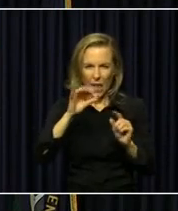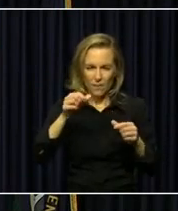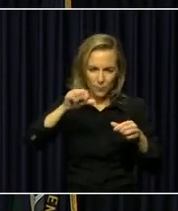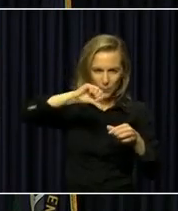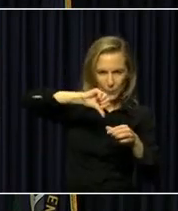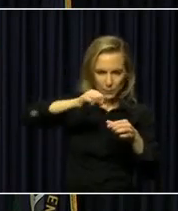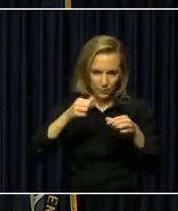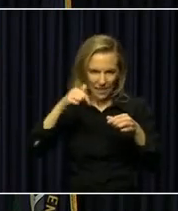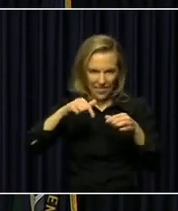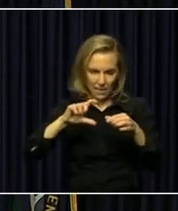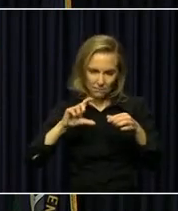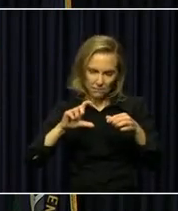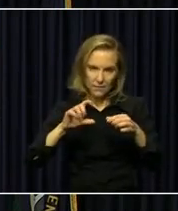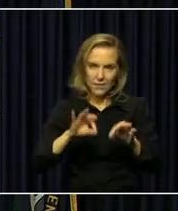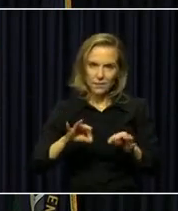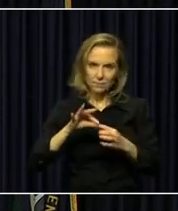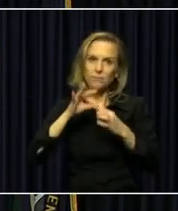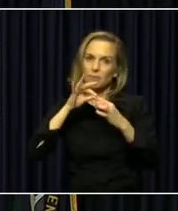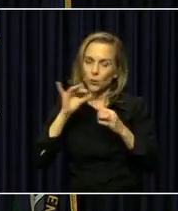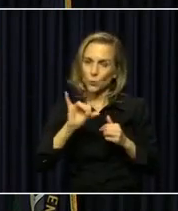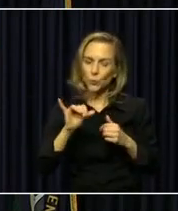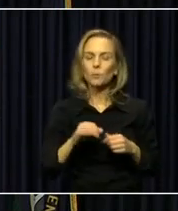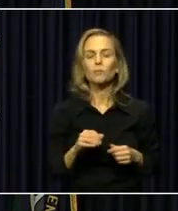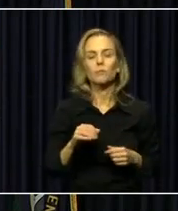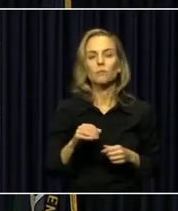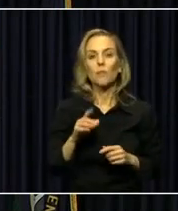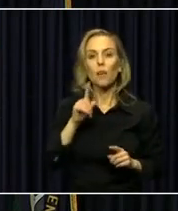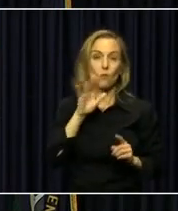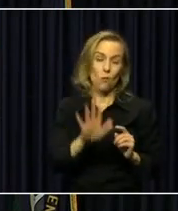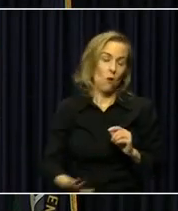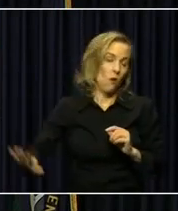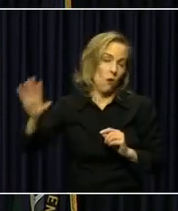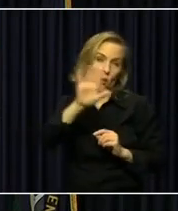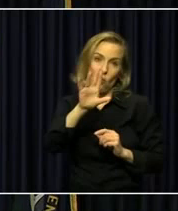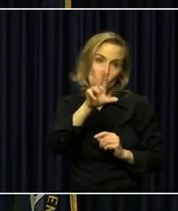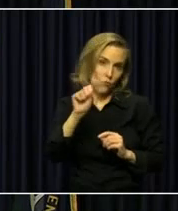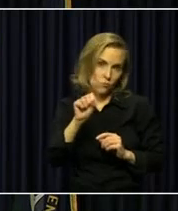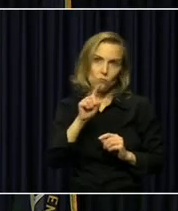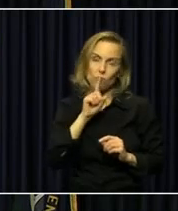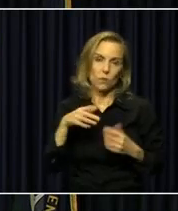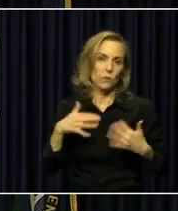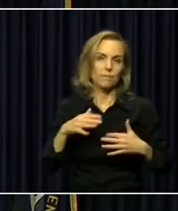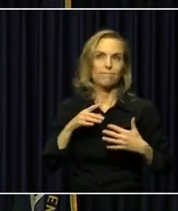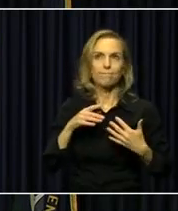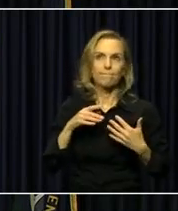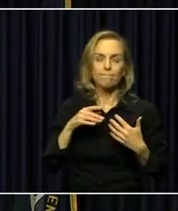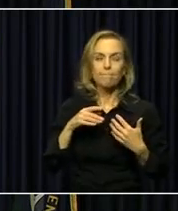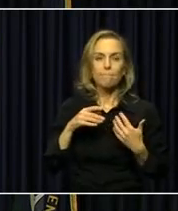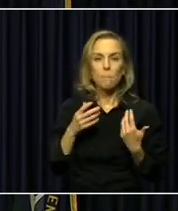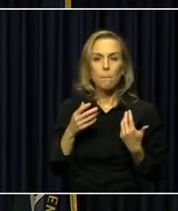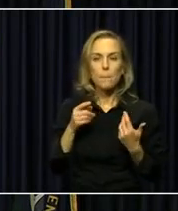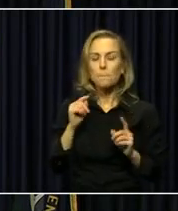NEED FOR TEMPERATURE CHECKS, BECAUSE YOU WILL NEED TO DO THAT EVERY DAY FOR ALL YOUR EMPLOYEES. THAT'S IN THE GUIDANCE.